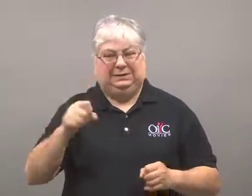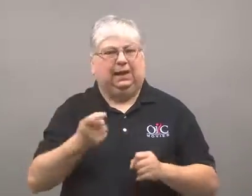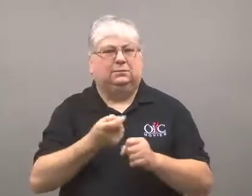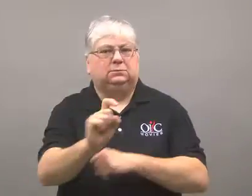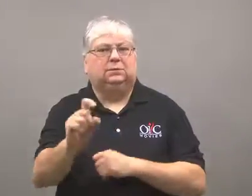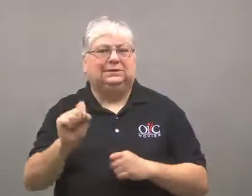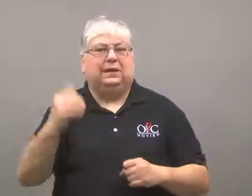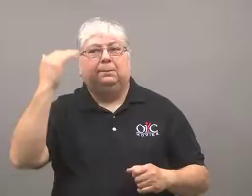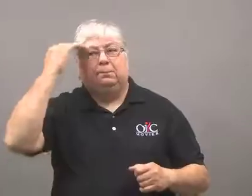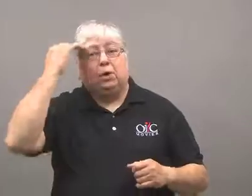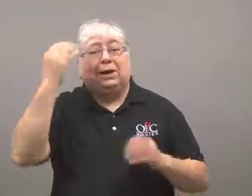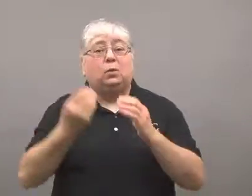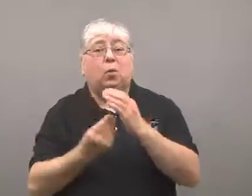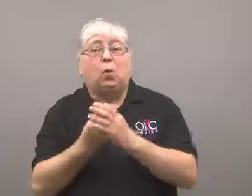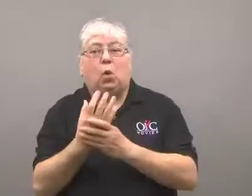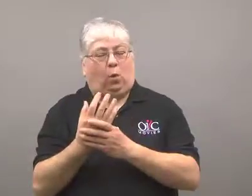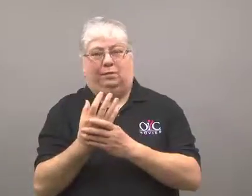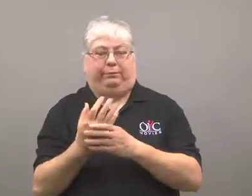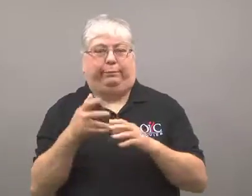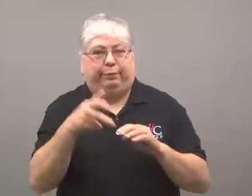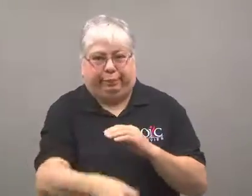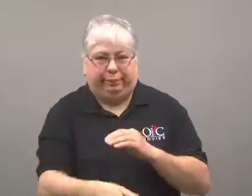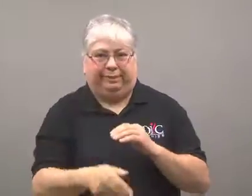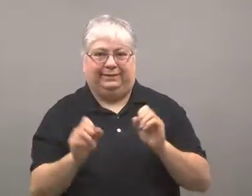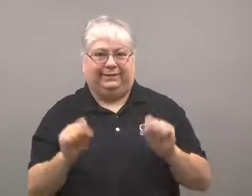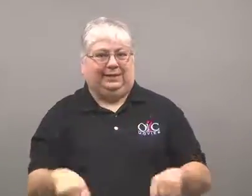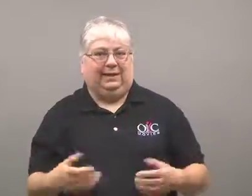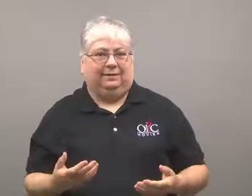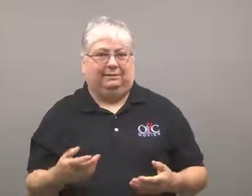can interfere with brain growth.